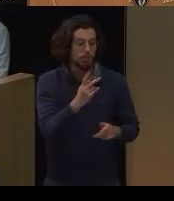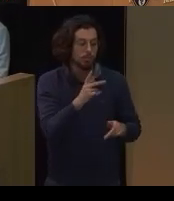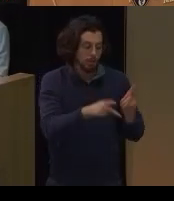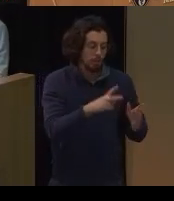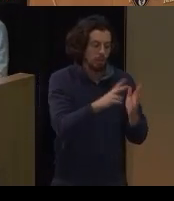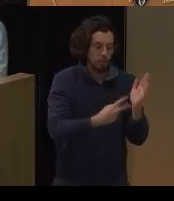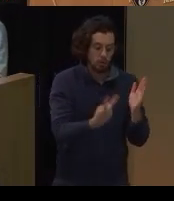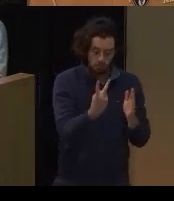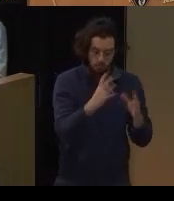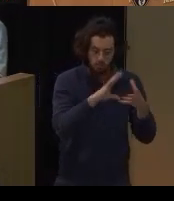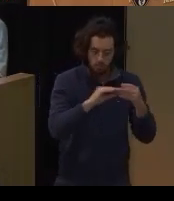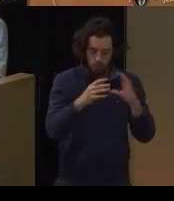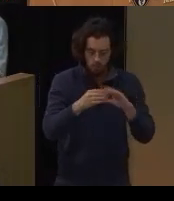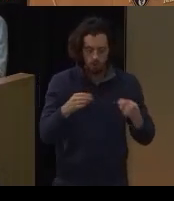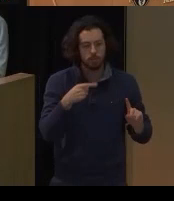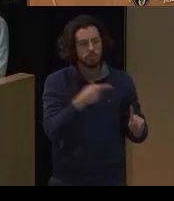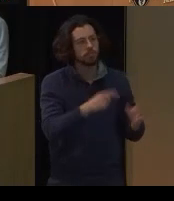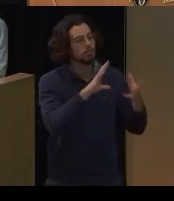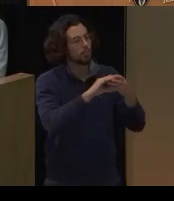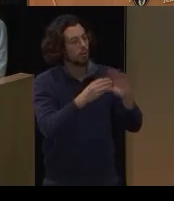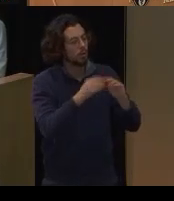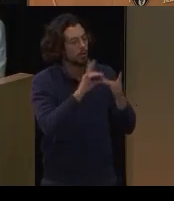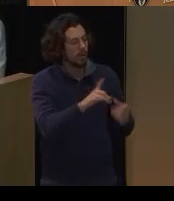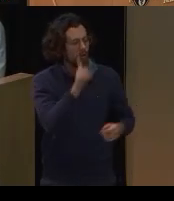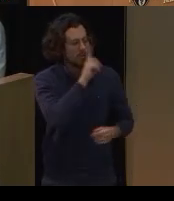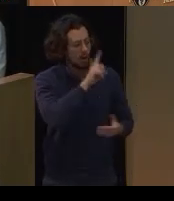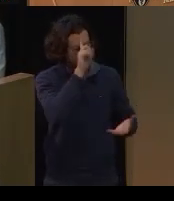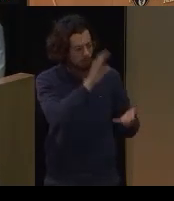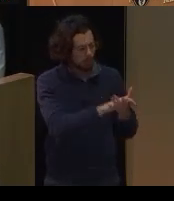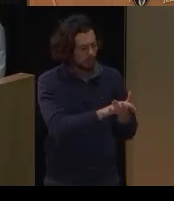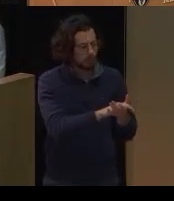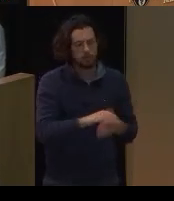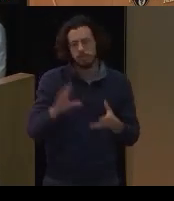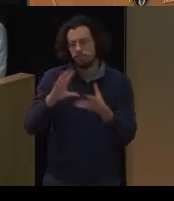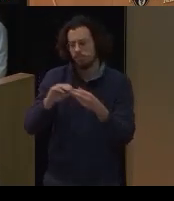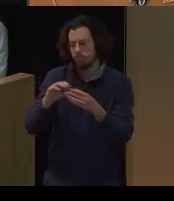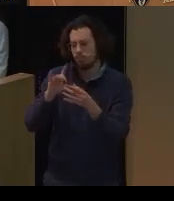describing false or outdated belief States and vignettes describing false or outdated physical